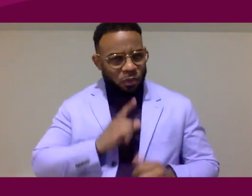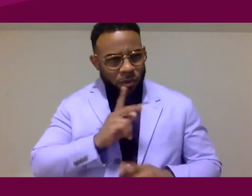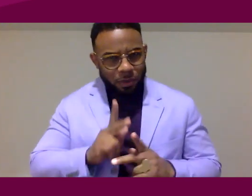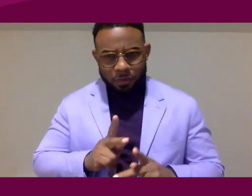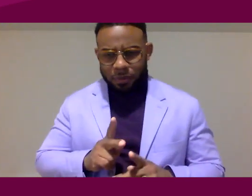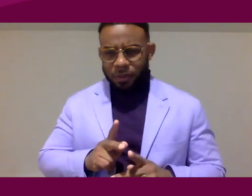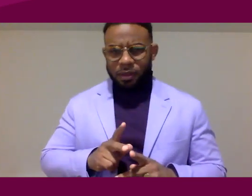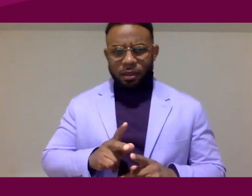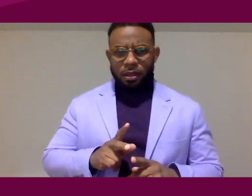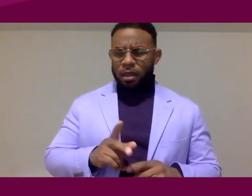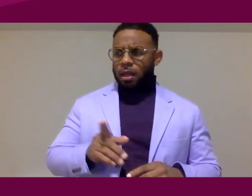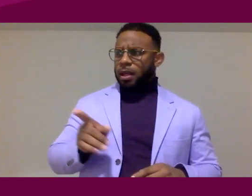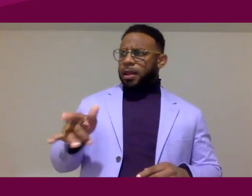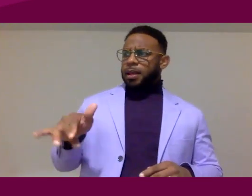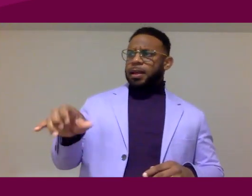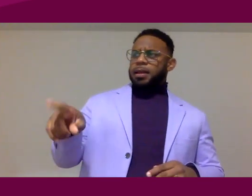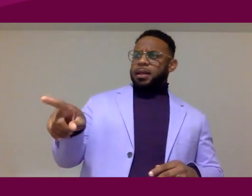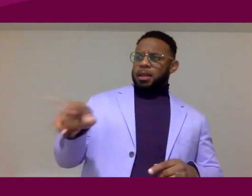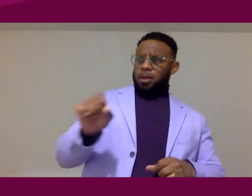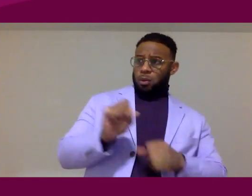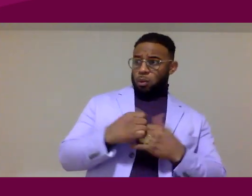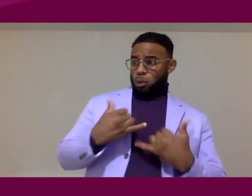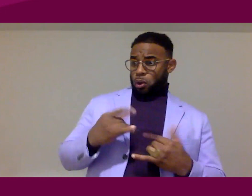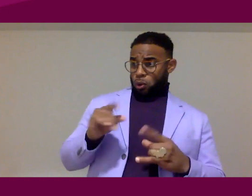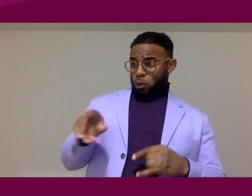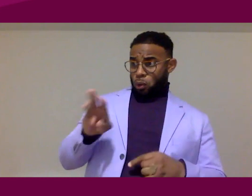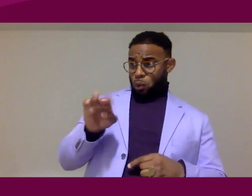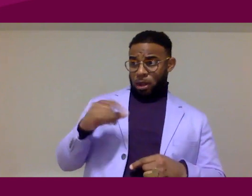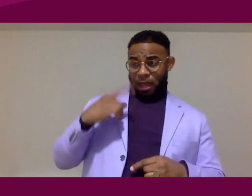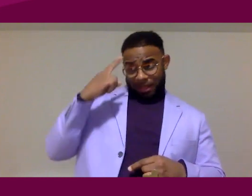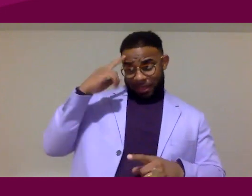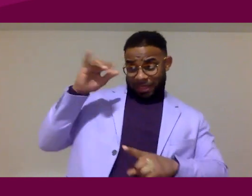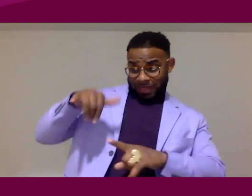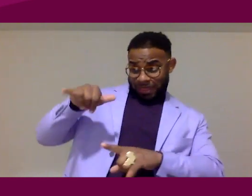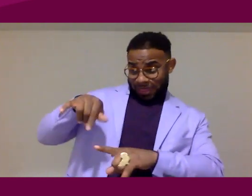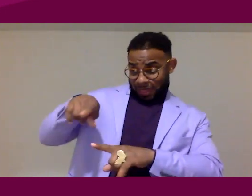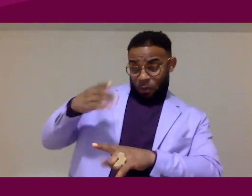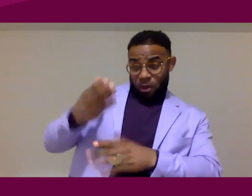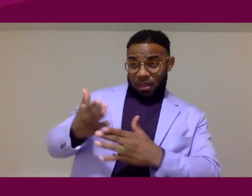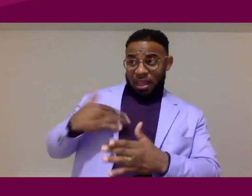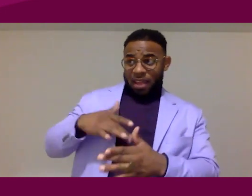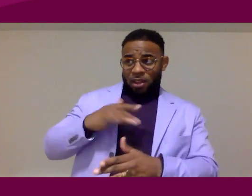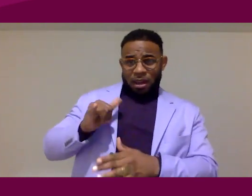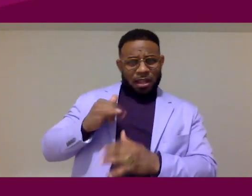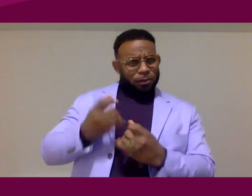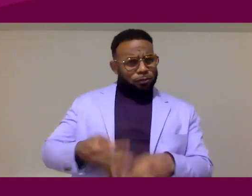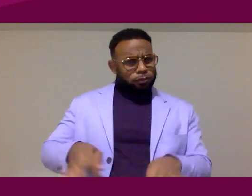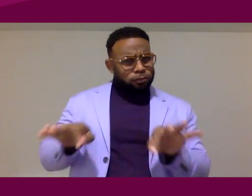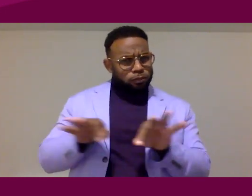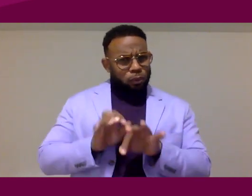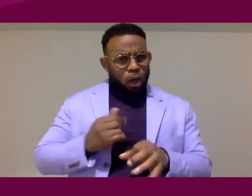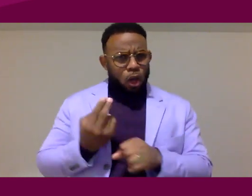Ashley Inkumsah: With the work that we currently do at WID, I think that's one of the things that I feel like is so important with our user testing